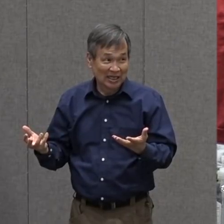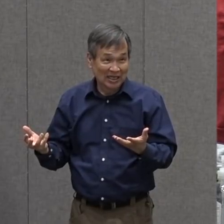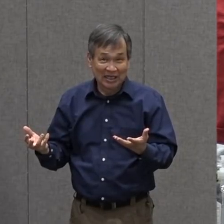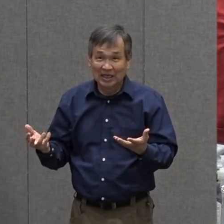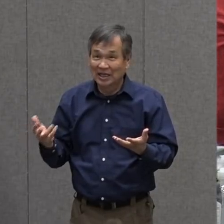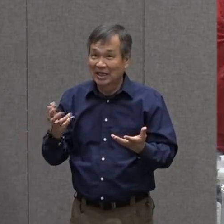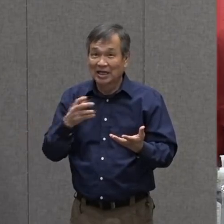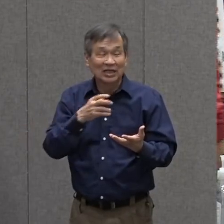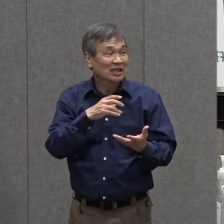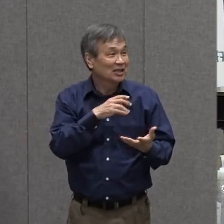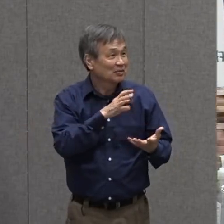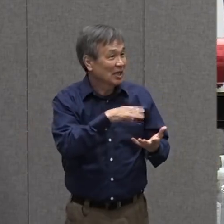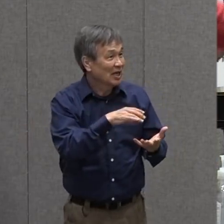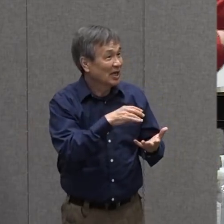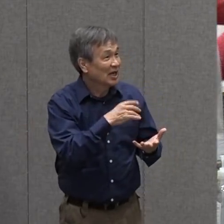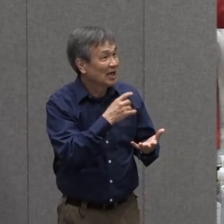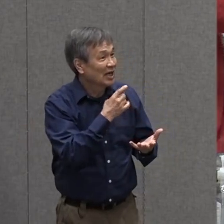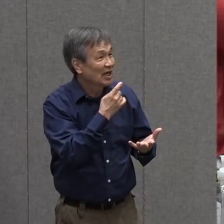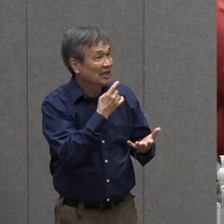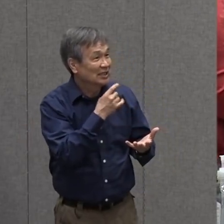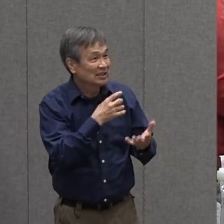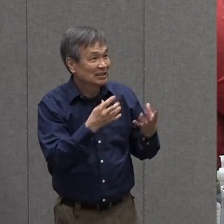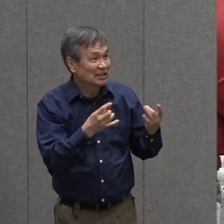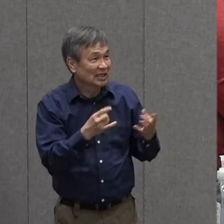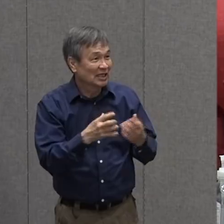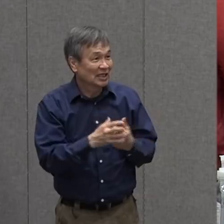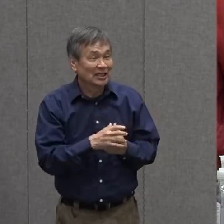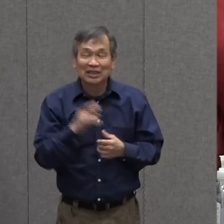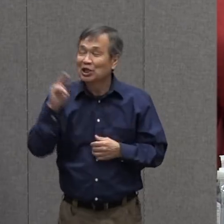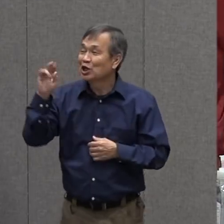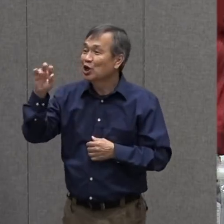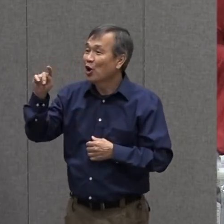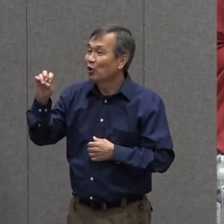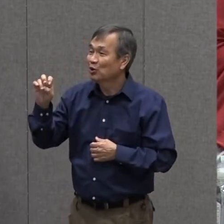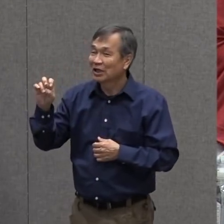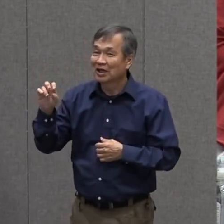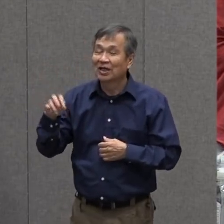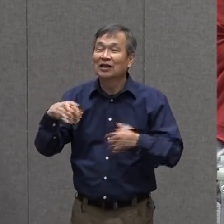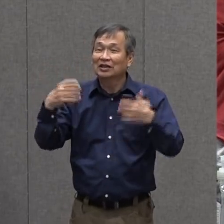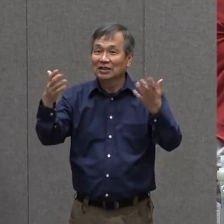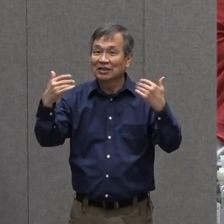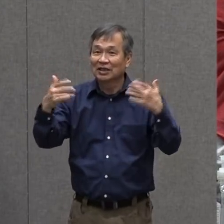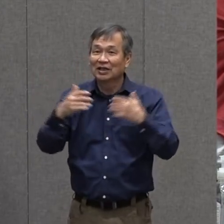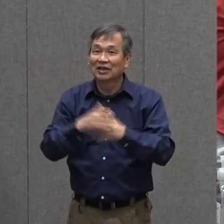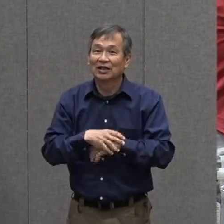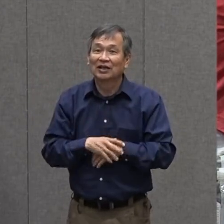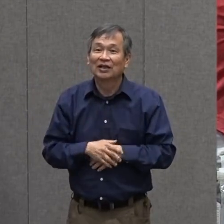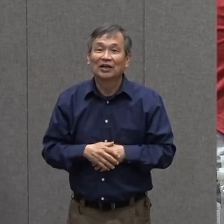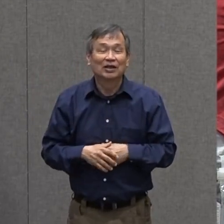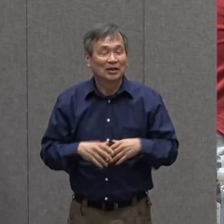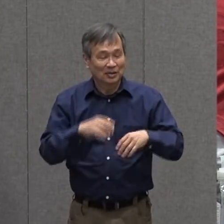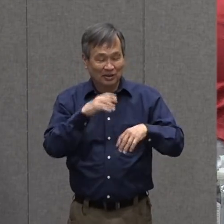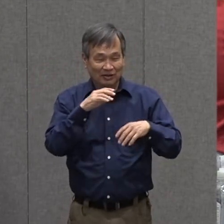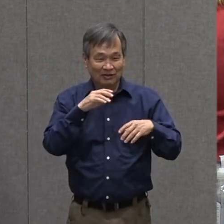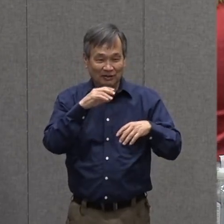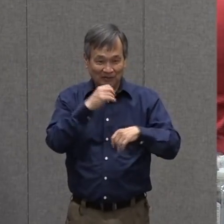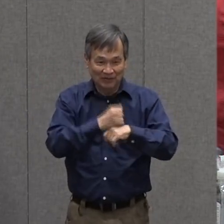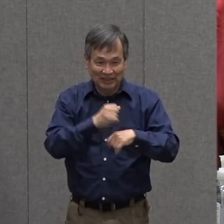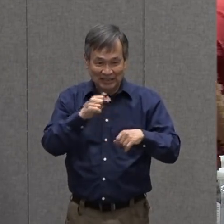You might have a sticky what? A sticky note. Yeah, so say that - Base 10 notes. No Tension.